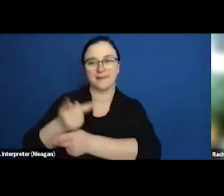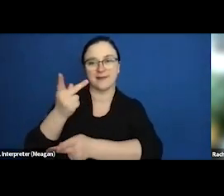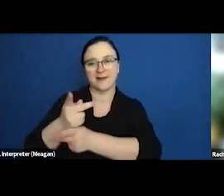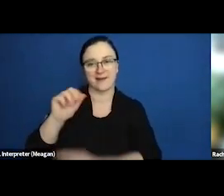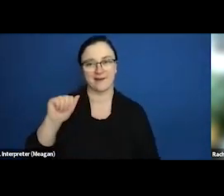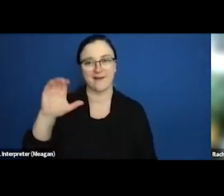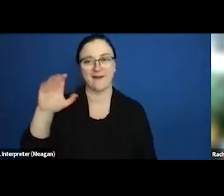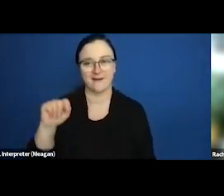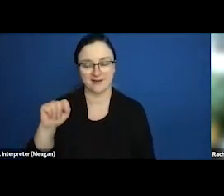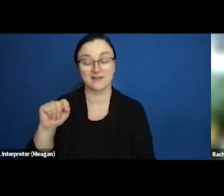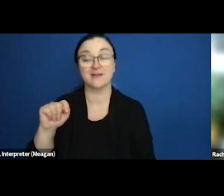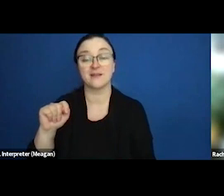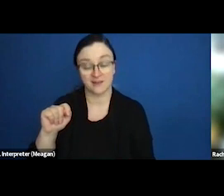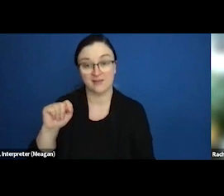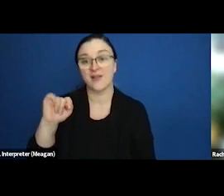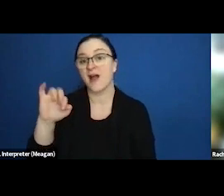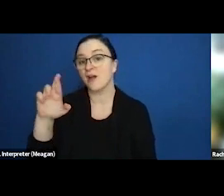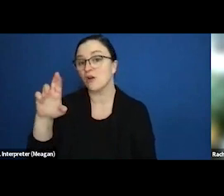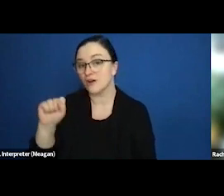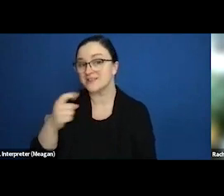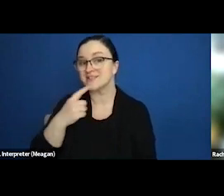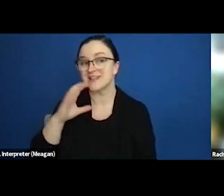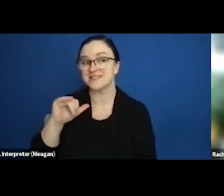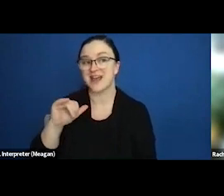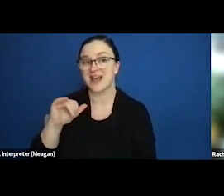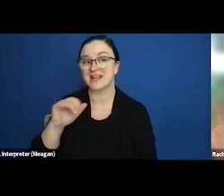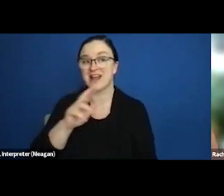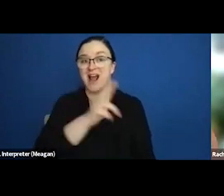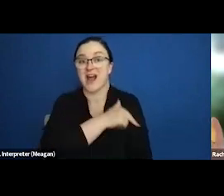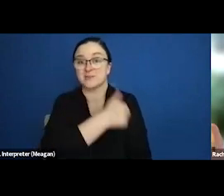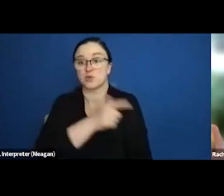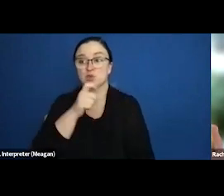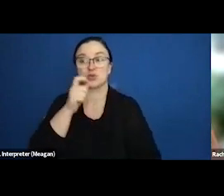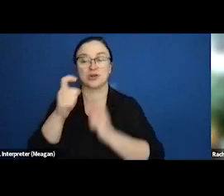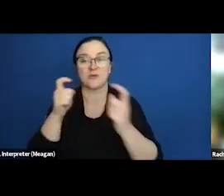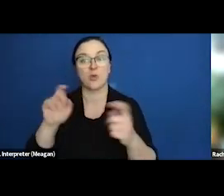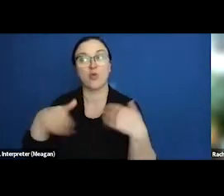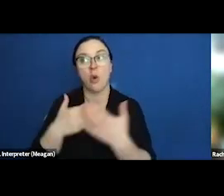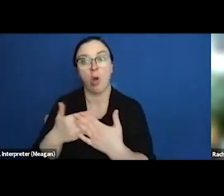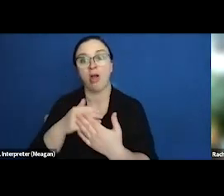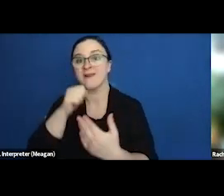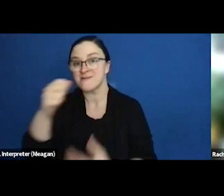The IRS has directed that charitable hospitals, and so those are all nonprofit hospitals